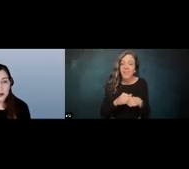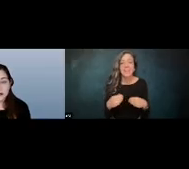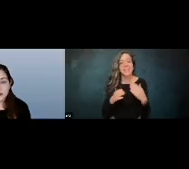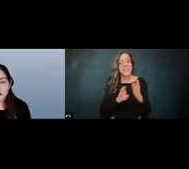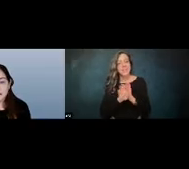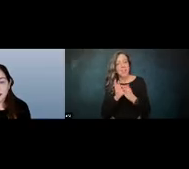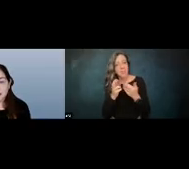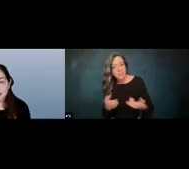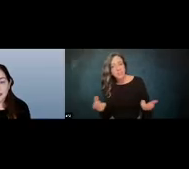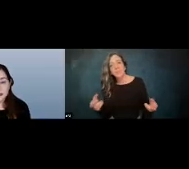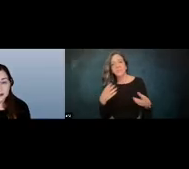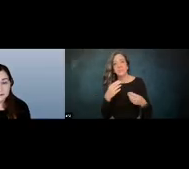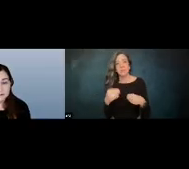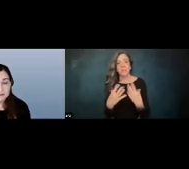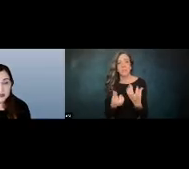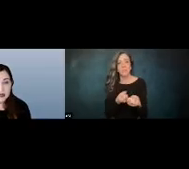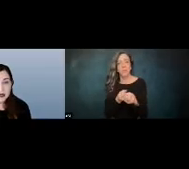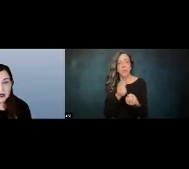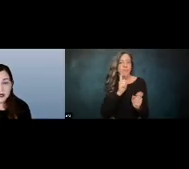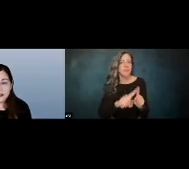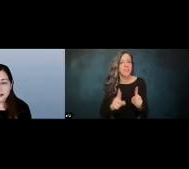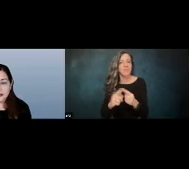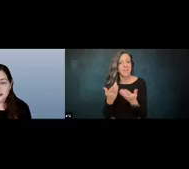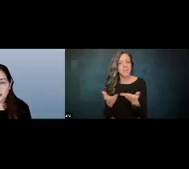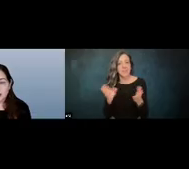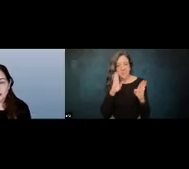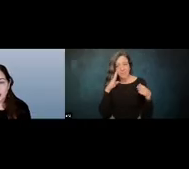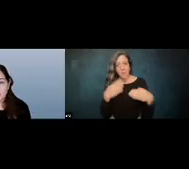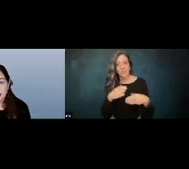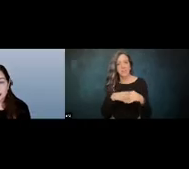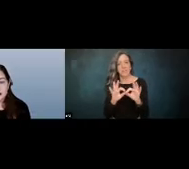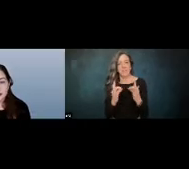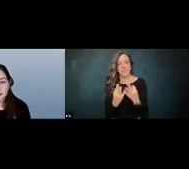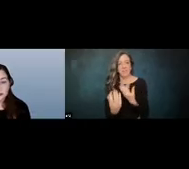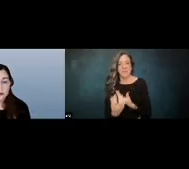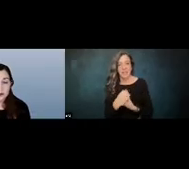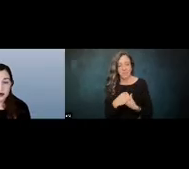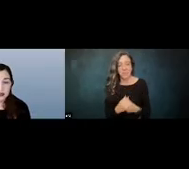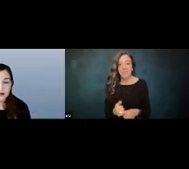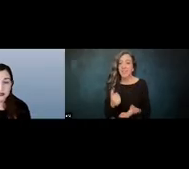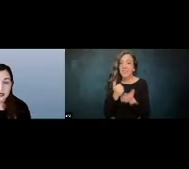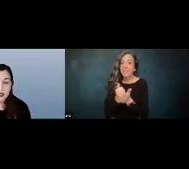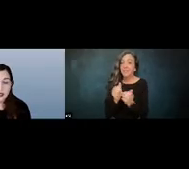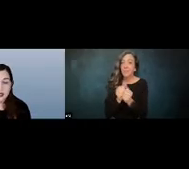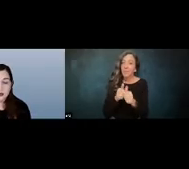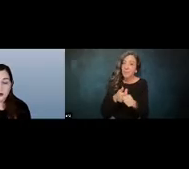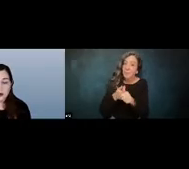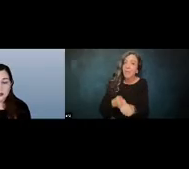around all things family engagement, assistance with compliance and improvement monitoring and